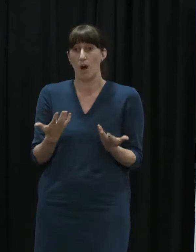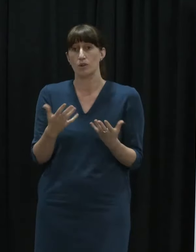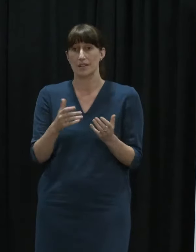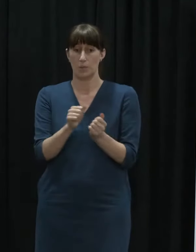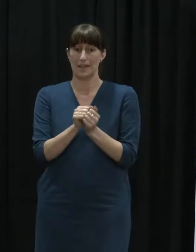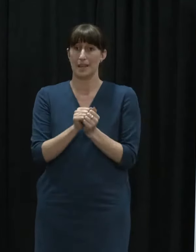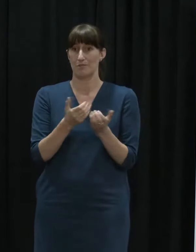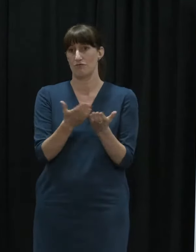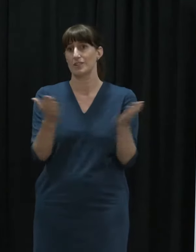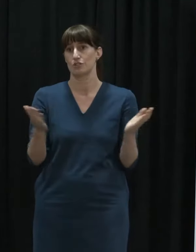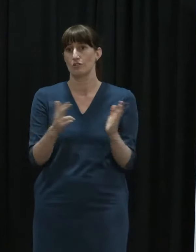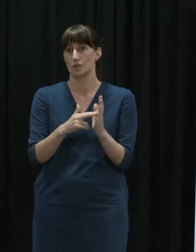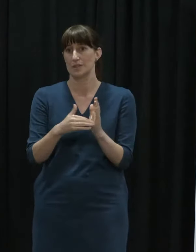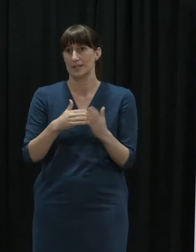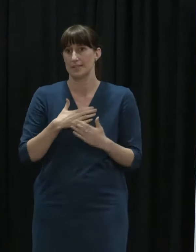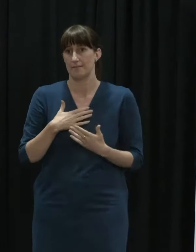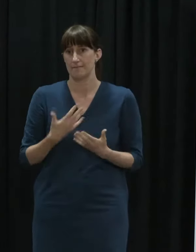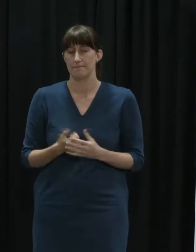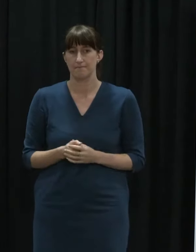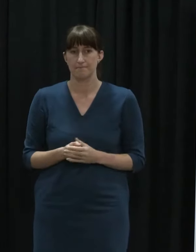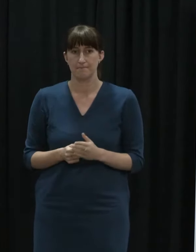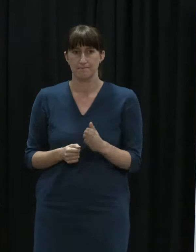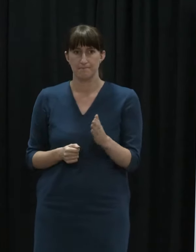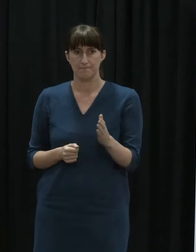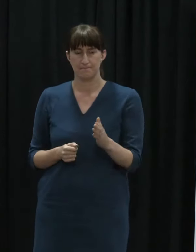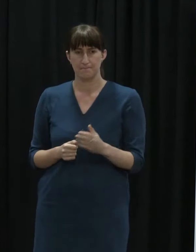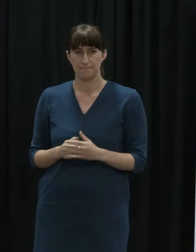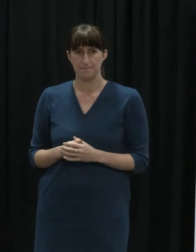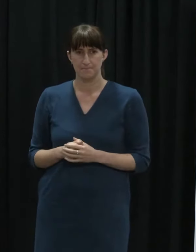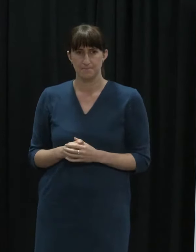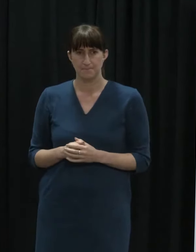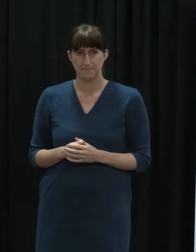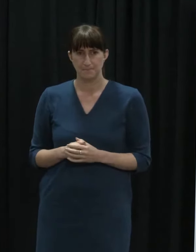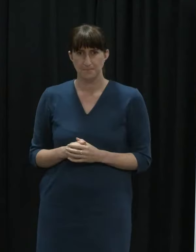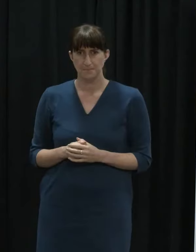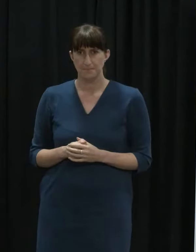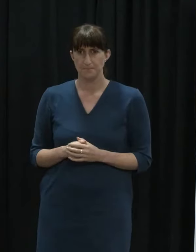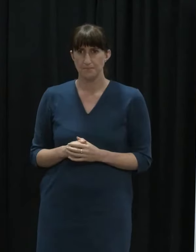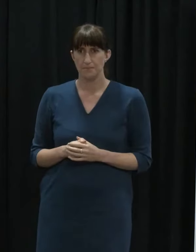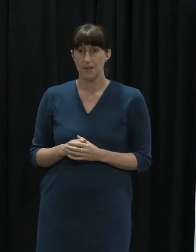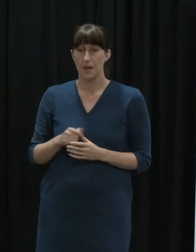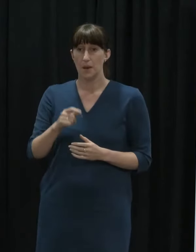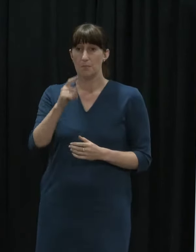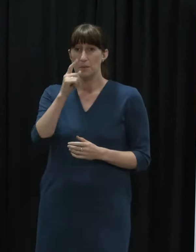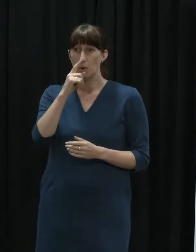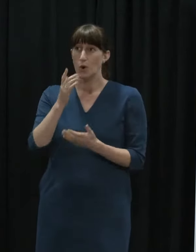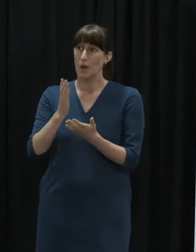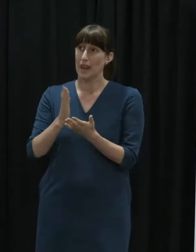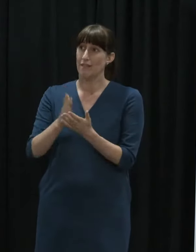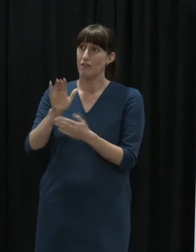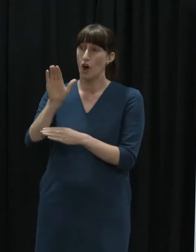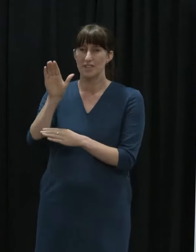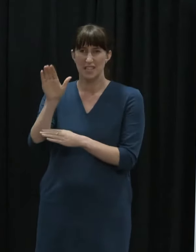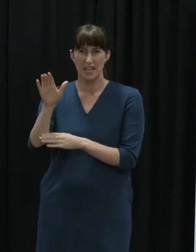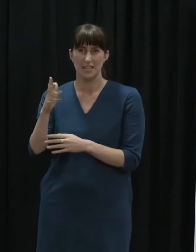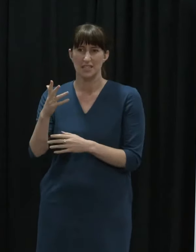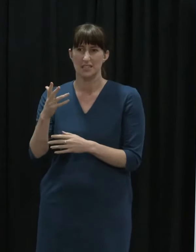people who feel very strongly, and if they are going to maintain this use, how do we keep people safe in the meantime.